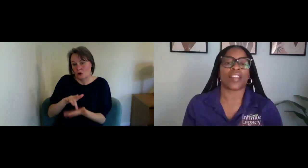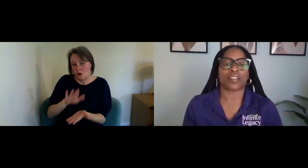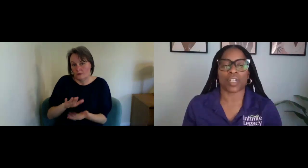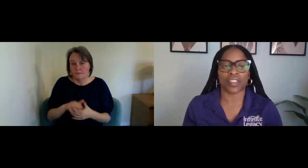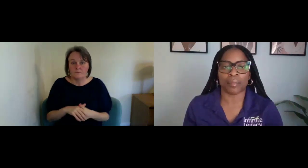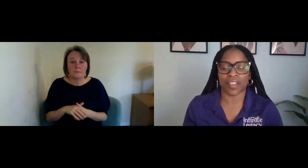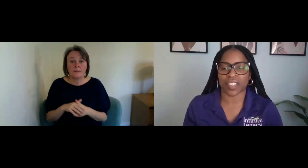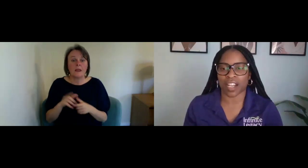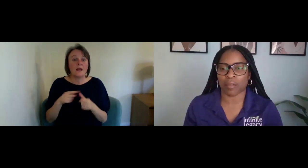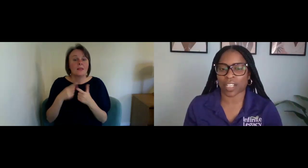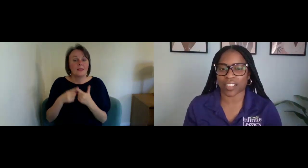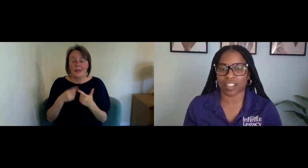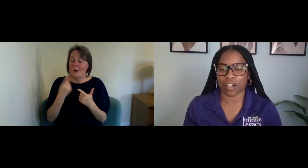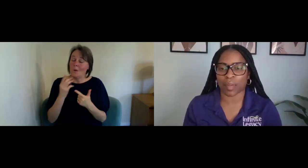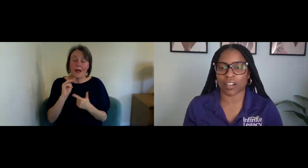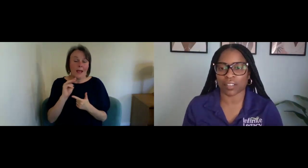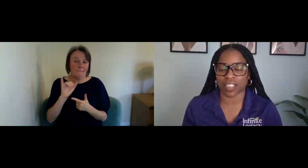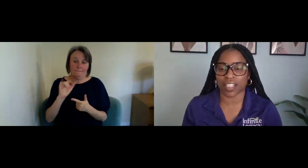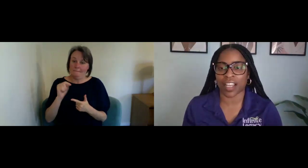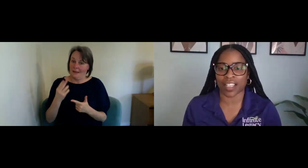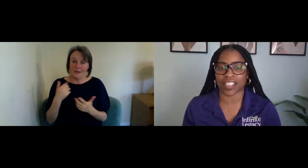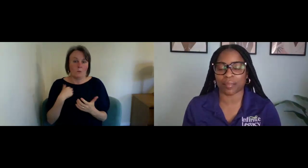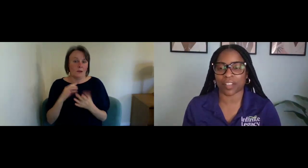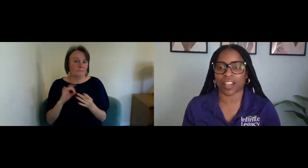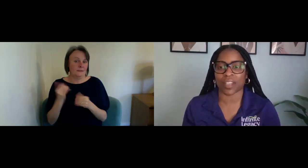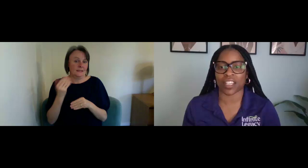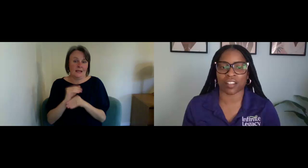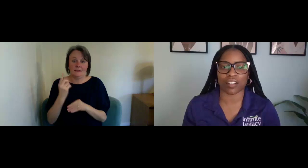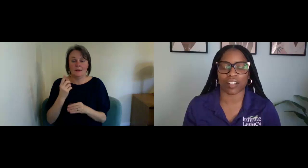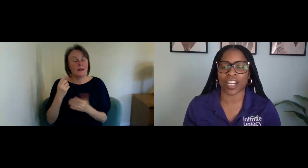And then one of the myths that I would like to talk about tonight is something that we hear,